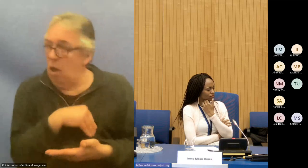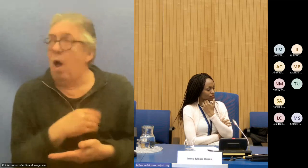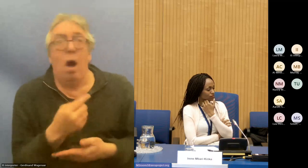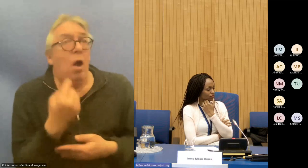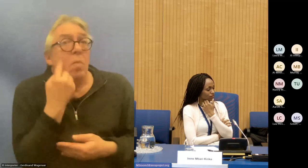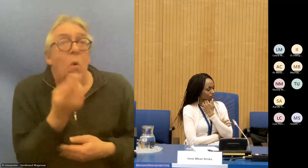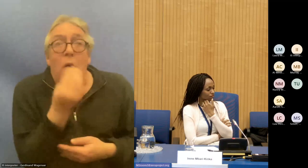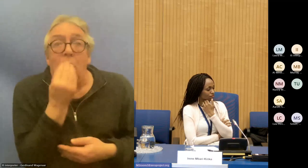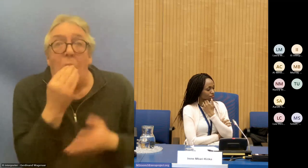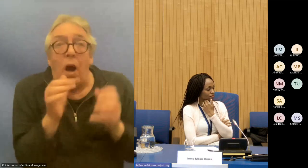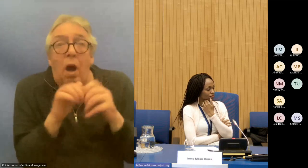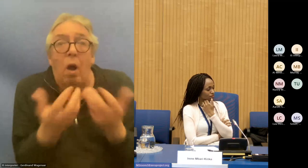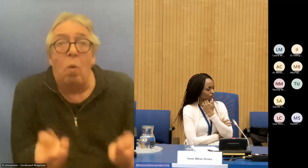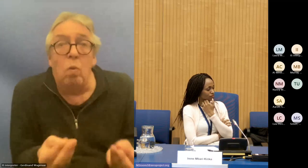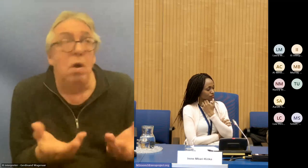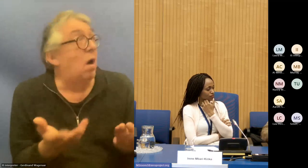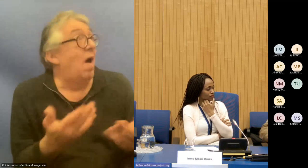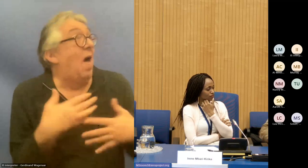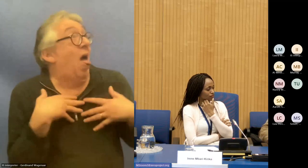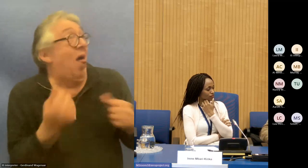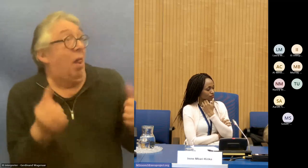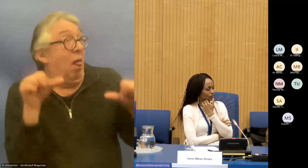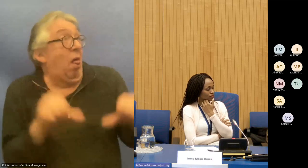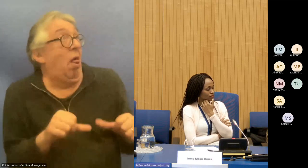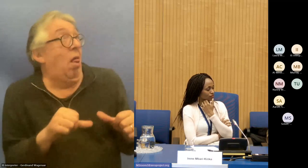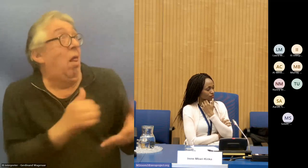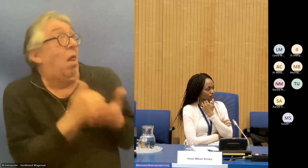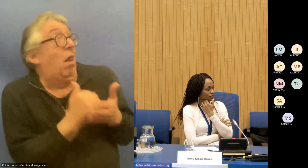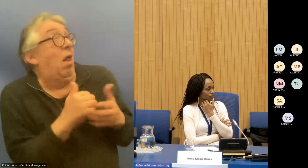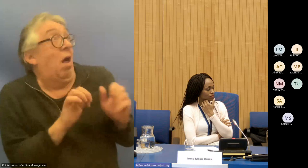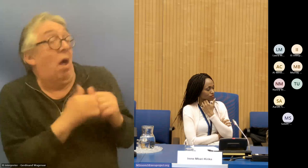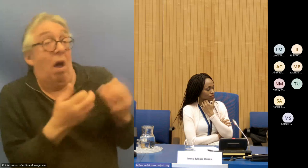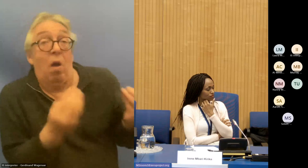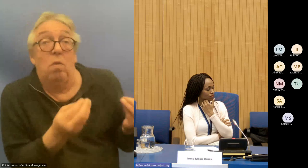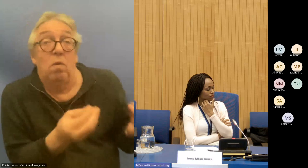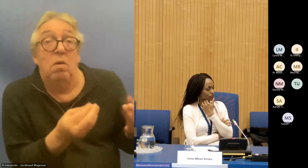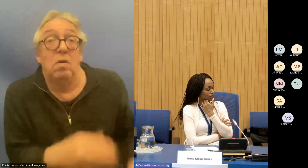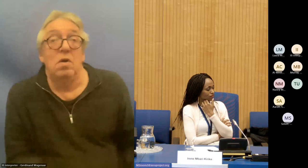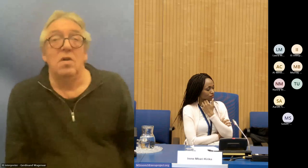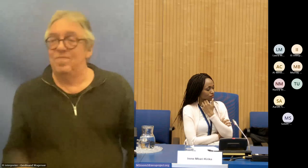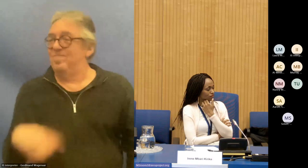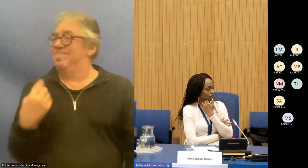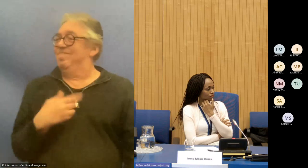getting access to health and so on. You are coming and saying, "We invite you to join an education